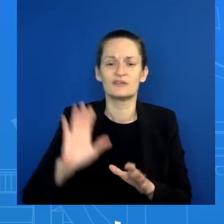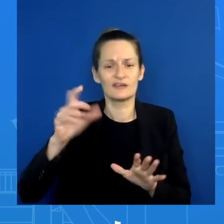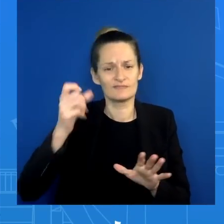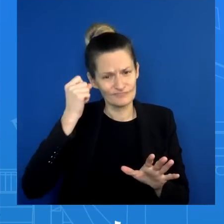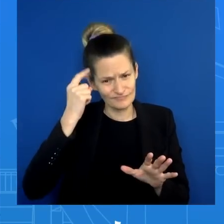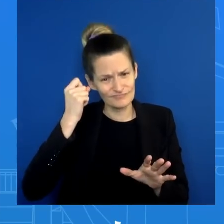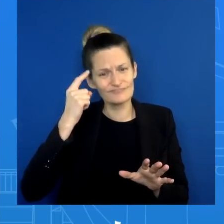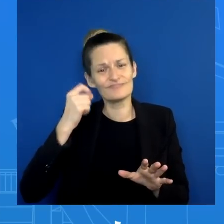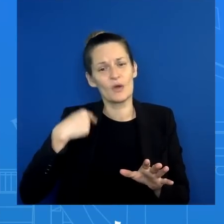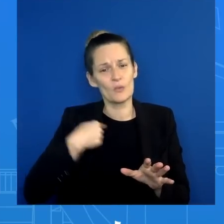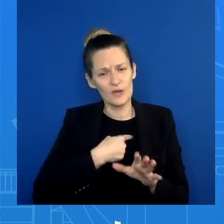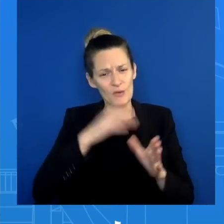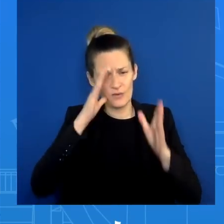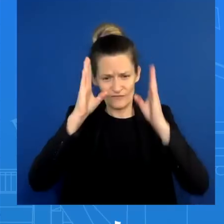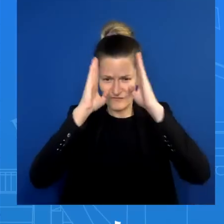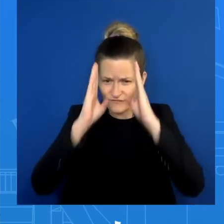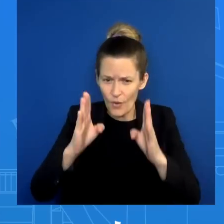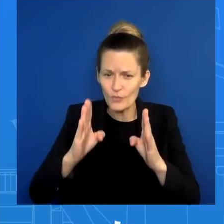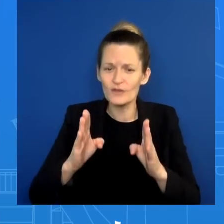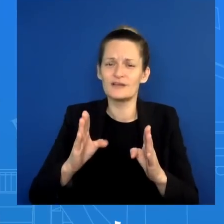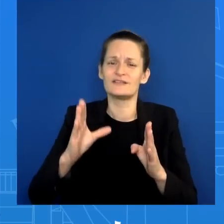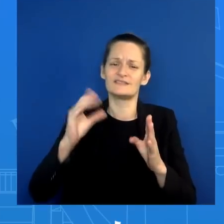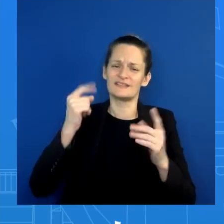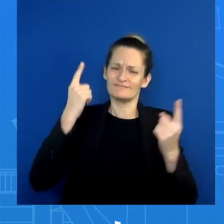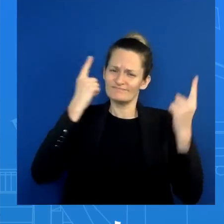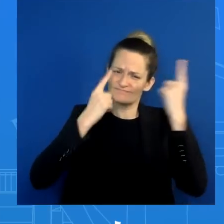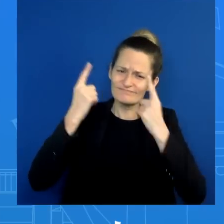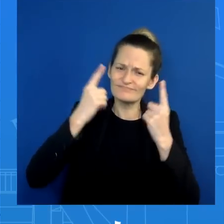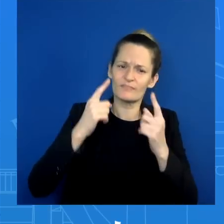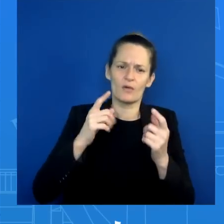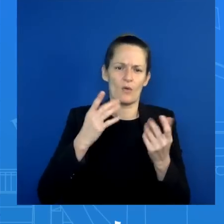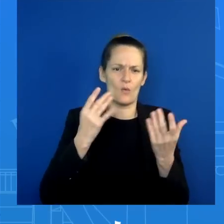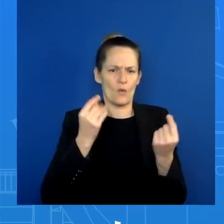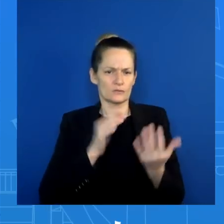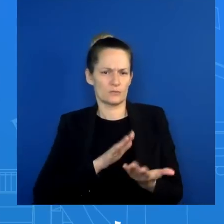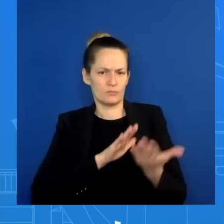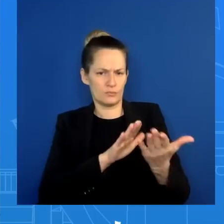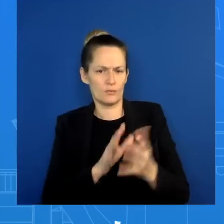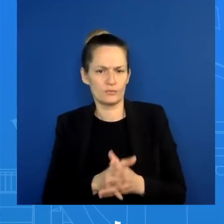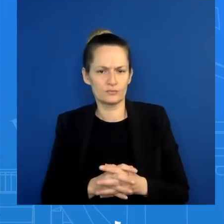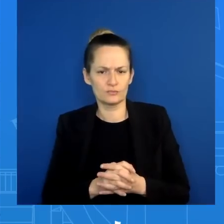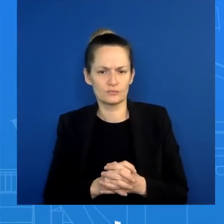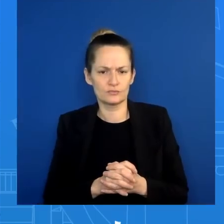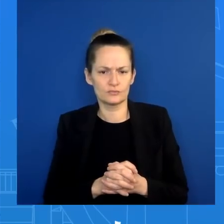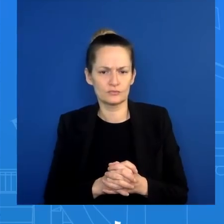making roughly the equivalent of $15 minimum wage won't have to make any payments at all.